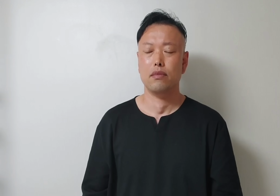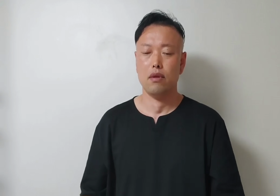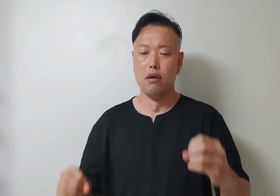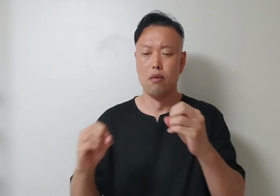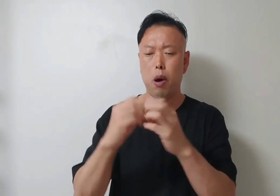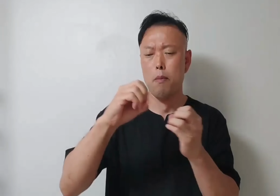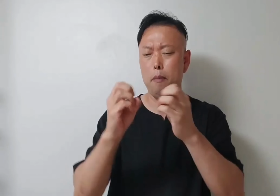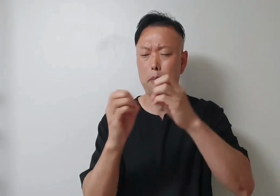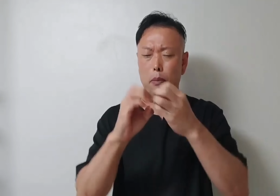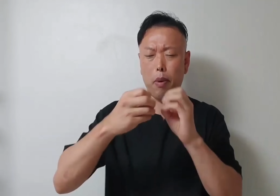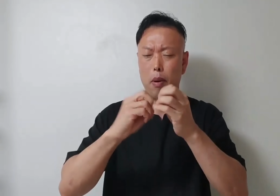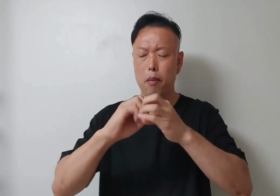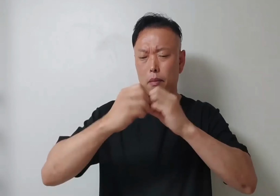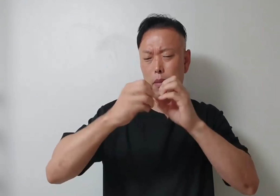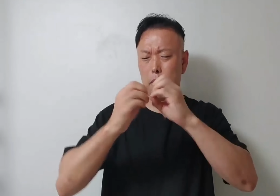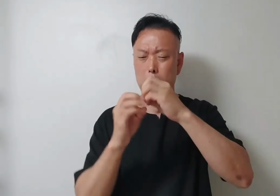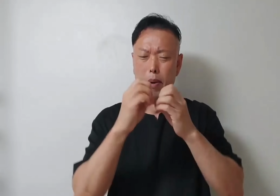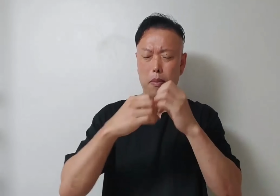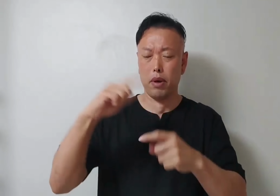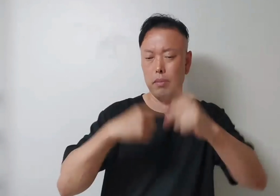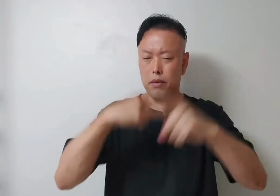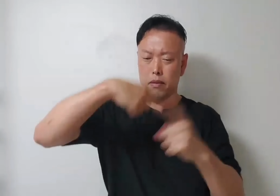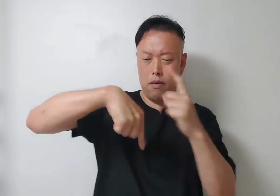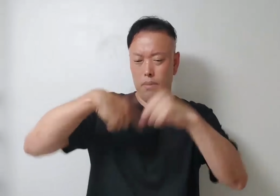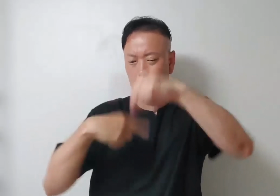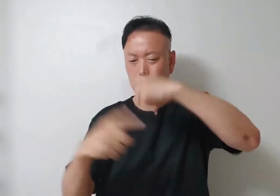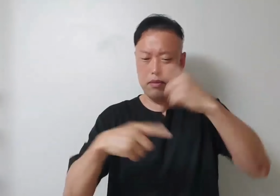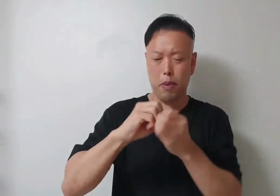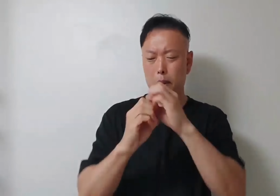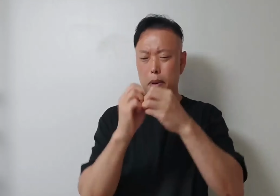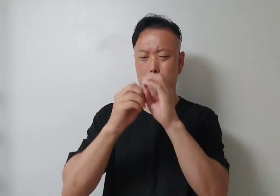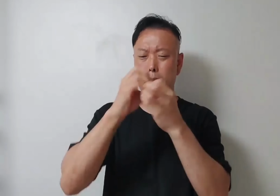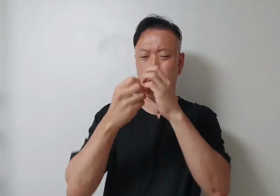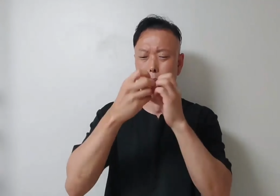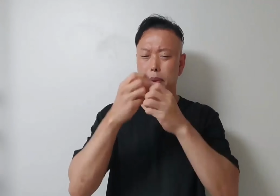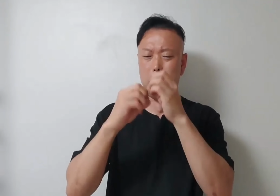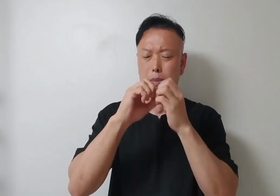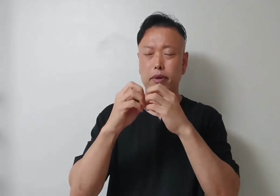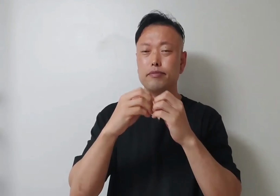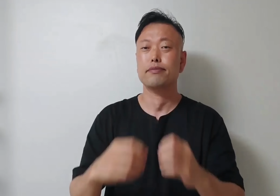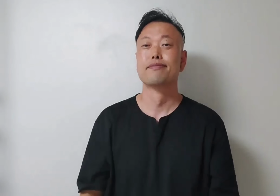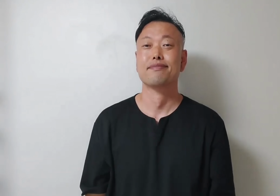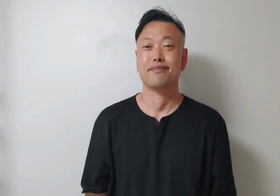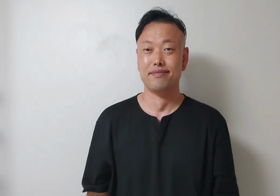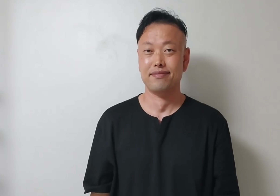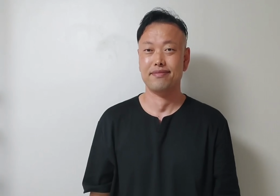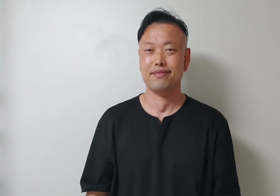I will draw the collisions and electrons being created.